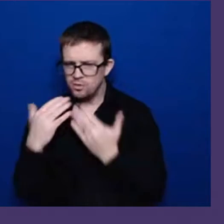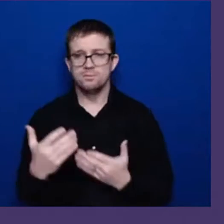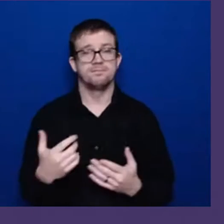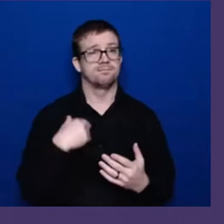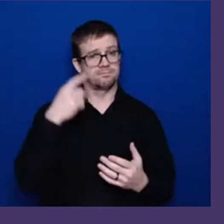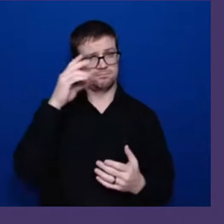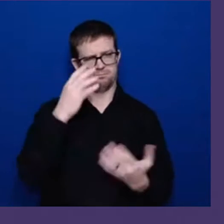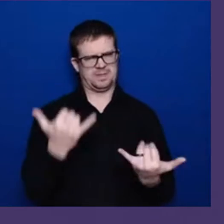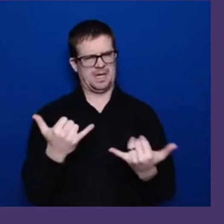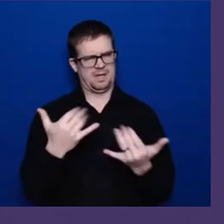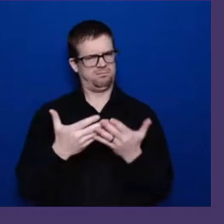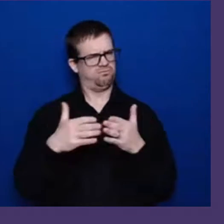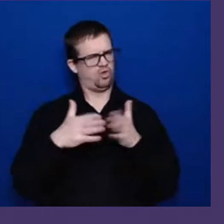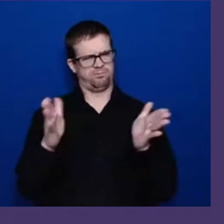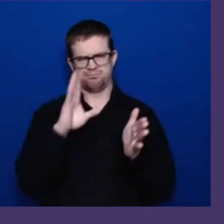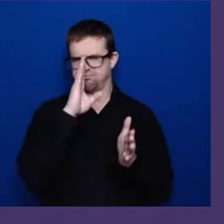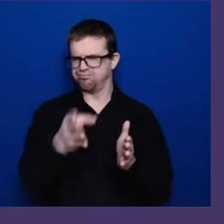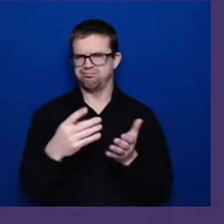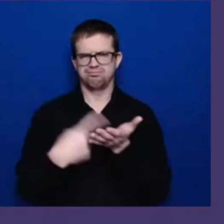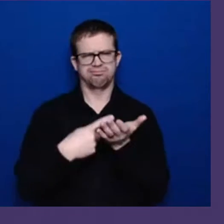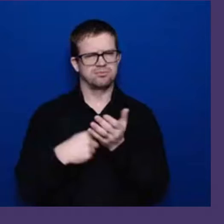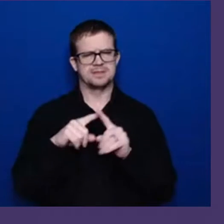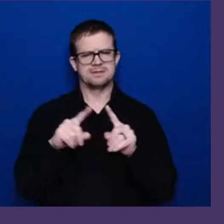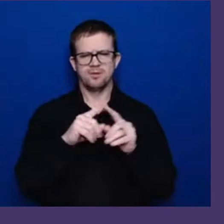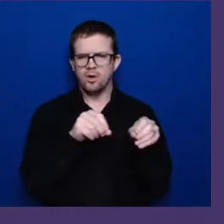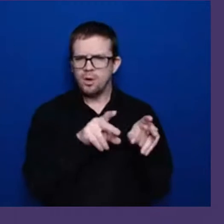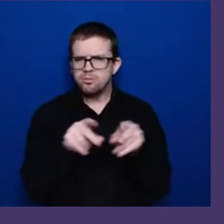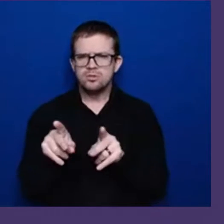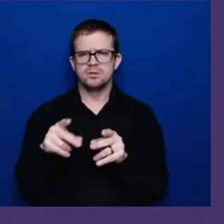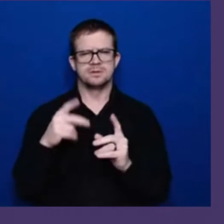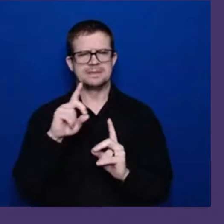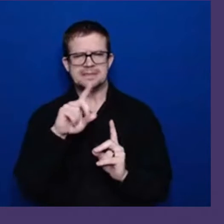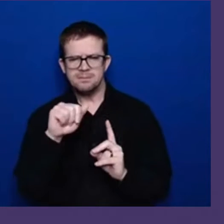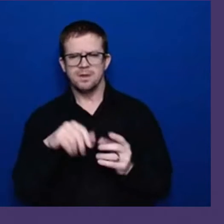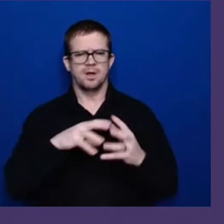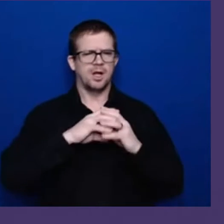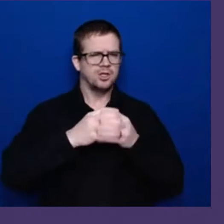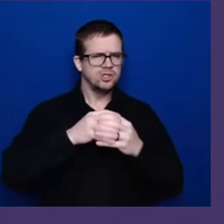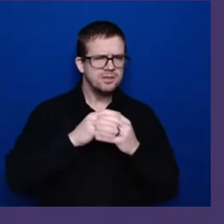for disability intersectionality, and of course, technology.